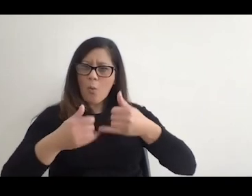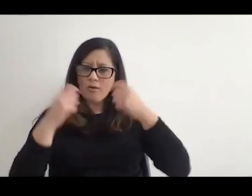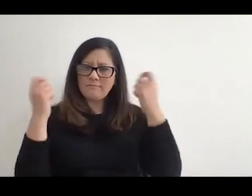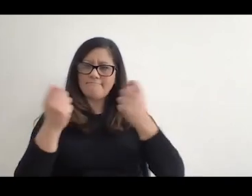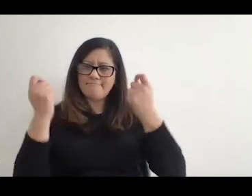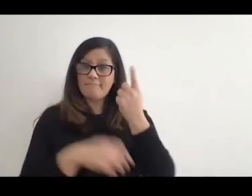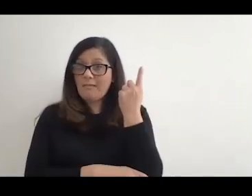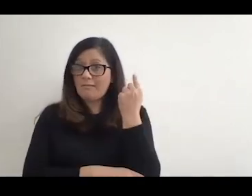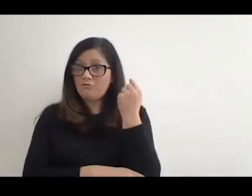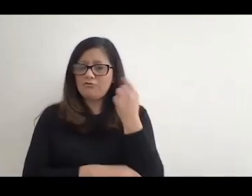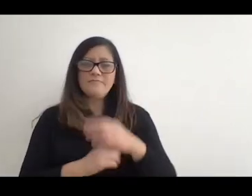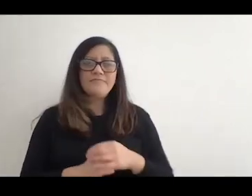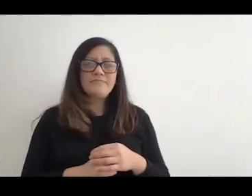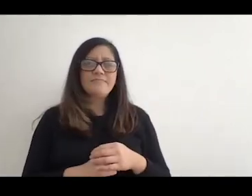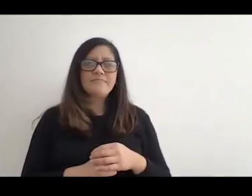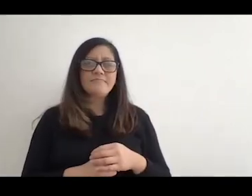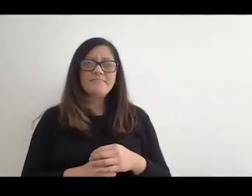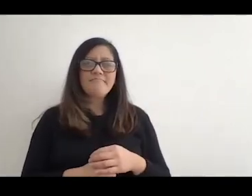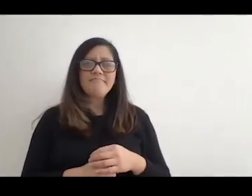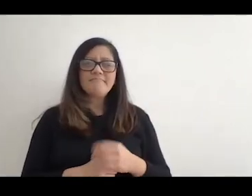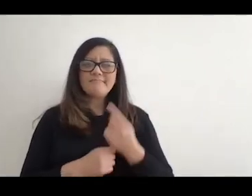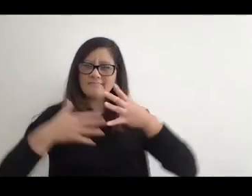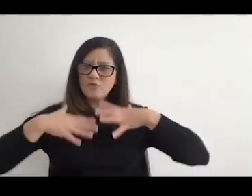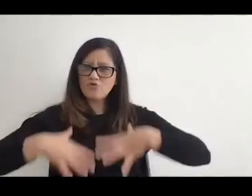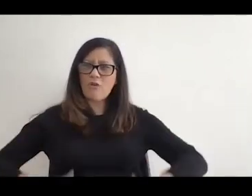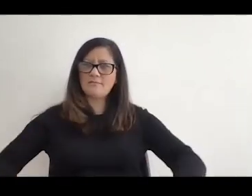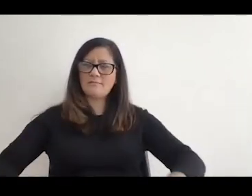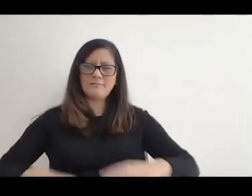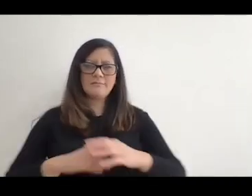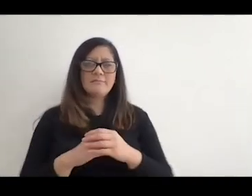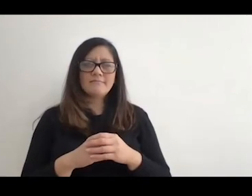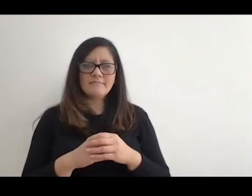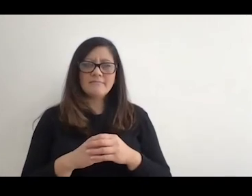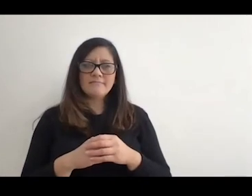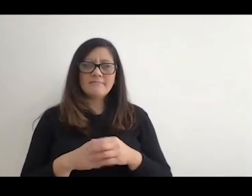year and there was this garment. It's elastic waist, you know.